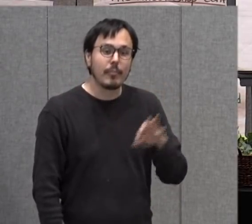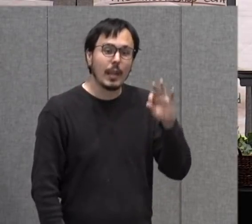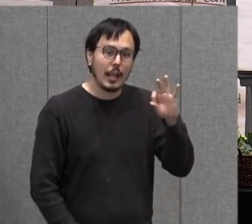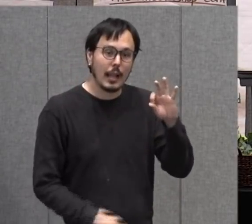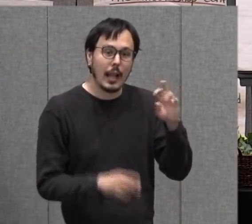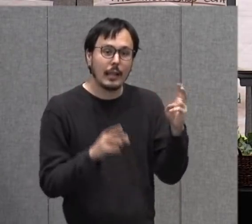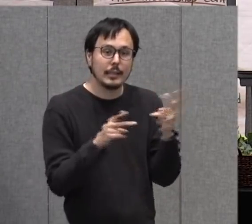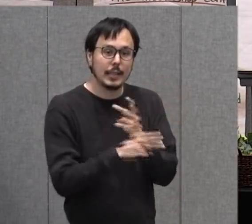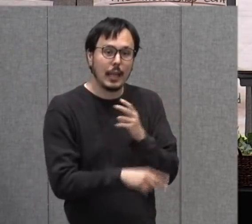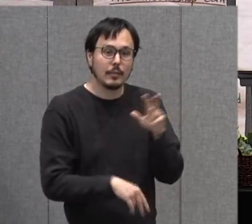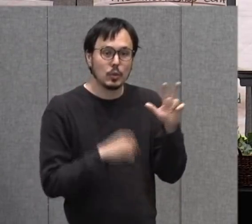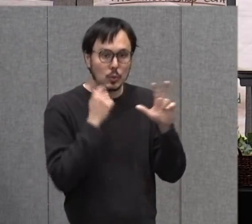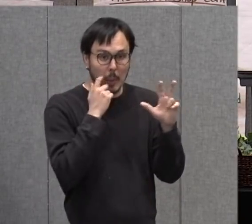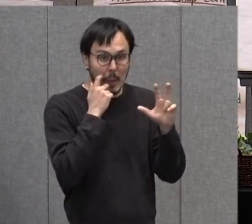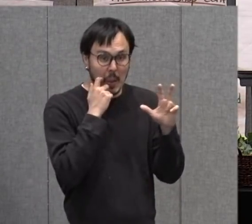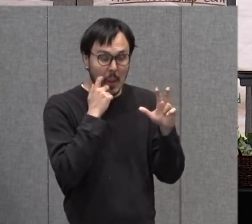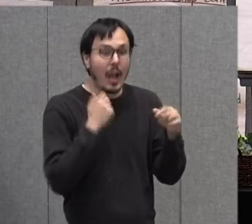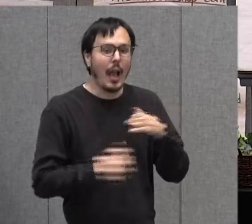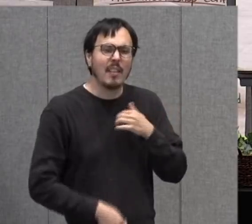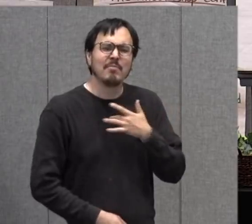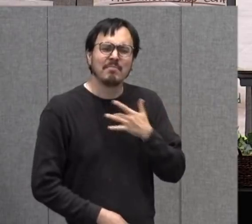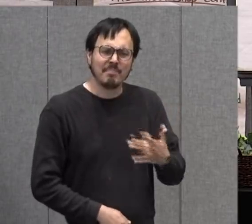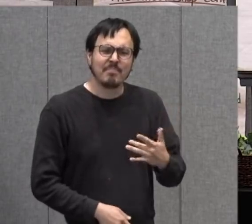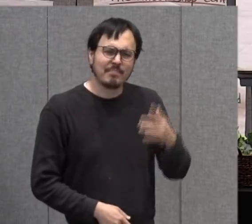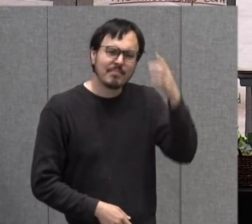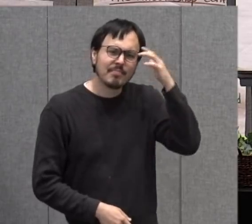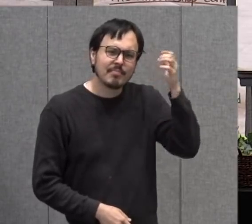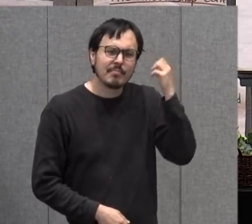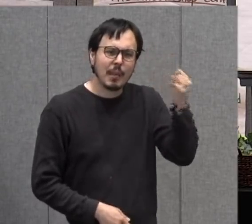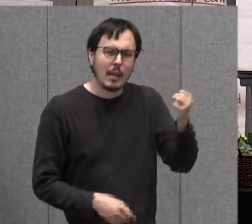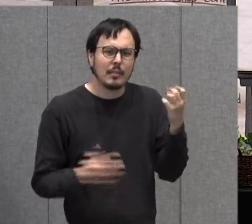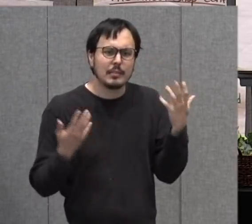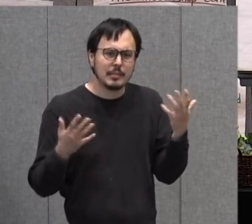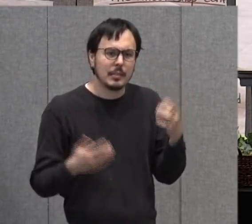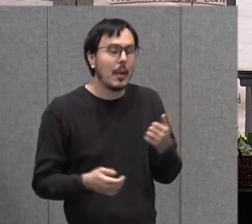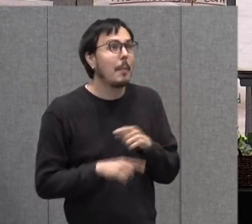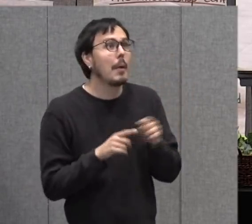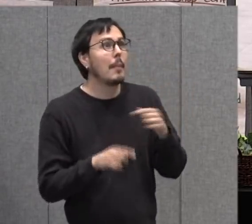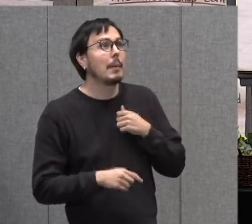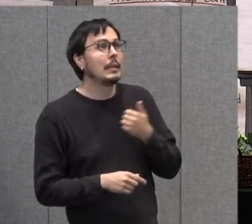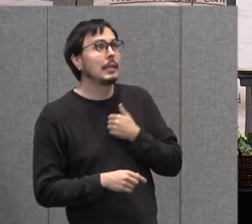that's one of those facts that I probably memorized but if I'm thinking about it, I could do,